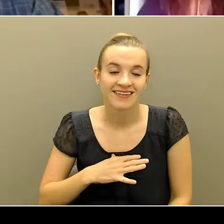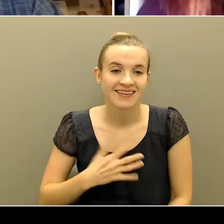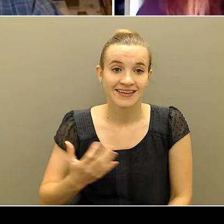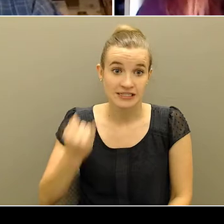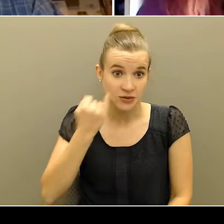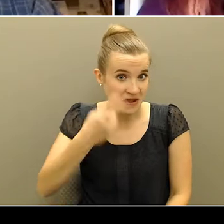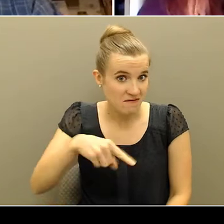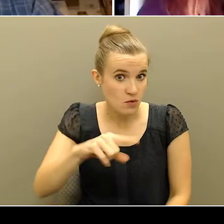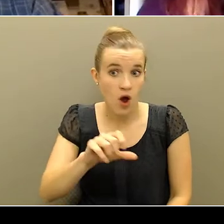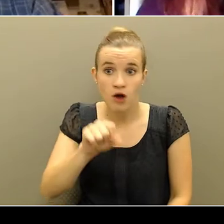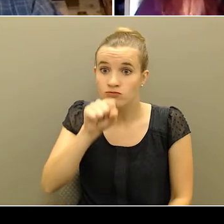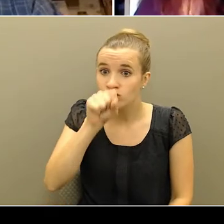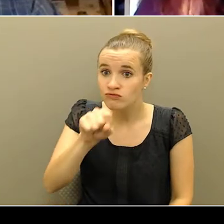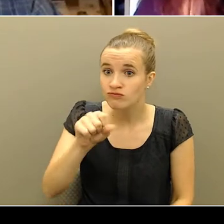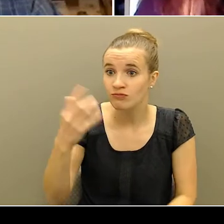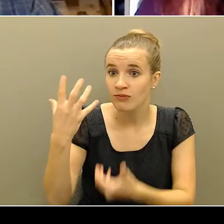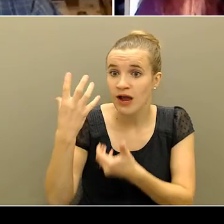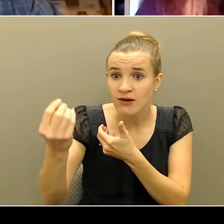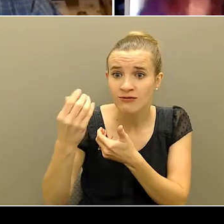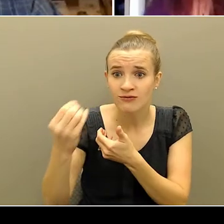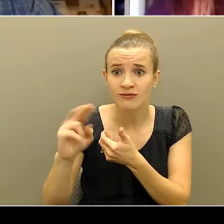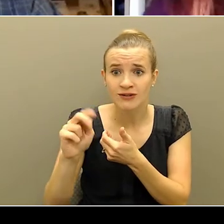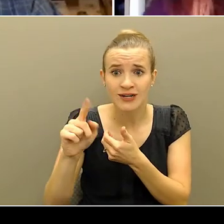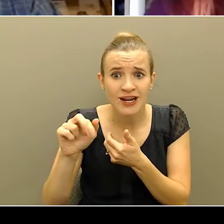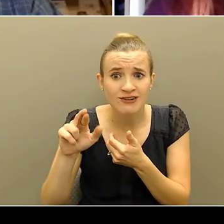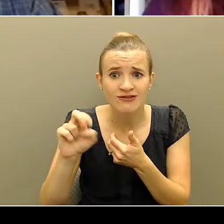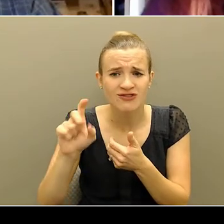I've ever traveled to ever, ever, ever, and I'm going to be dreaming about that